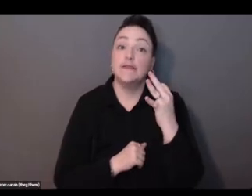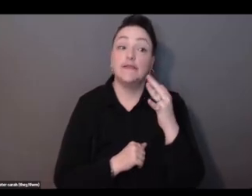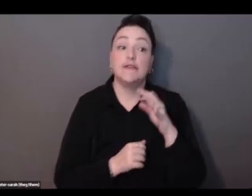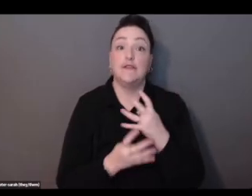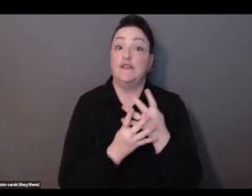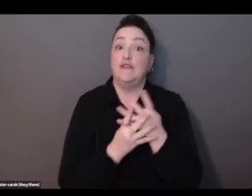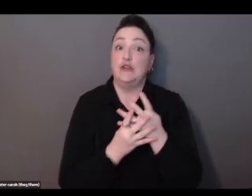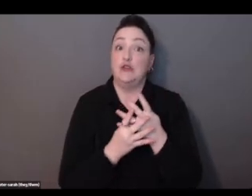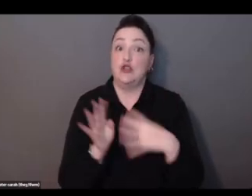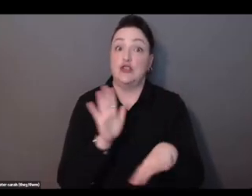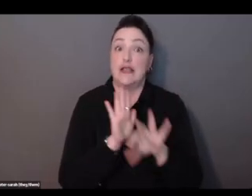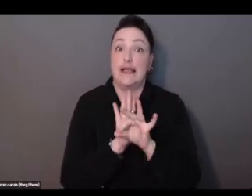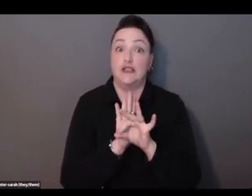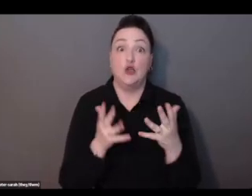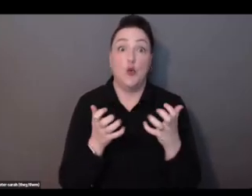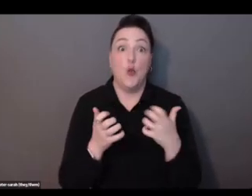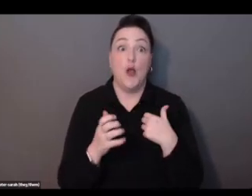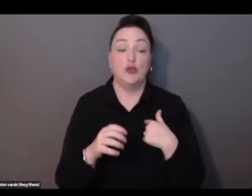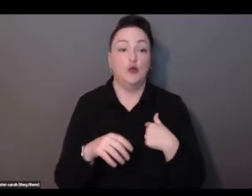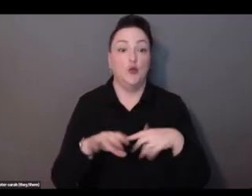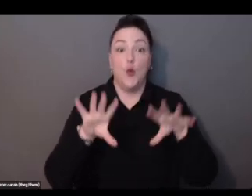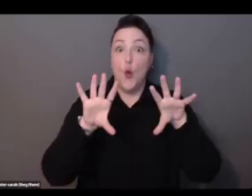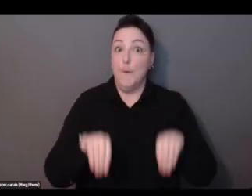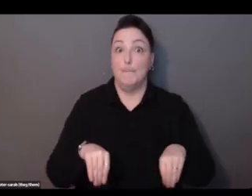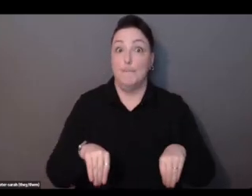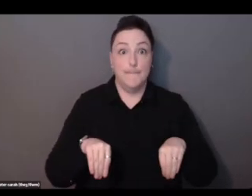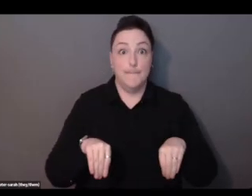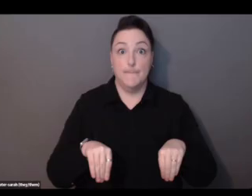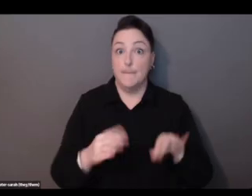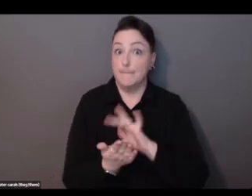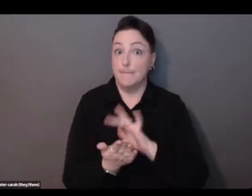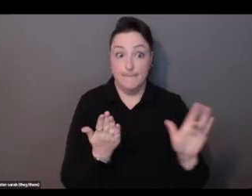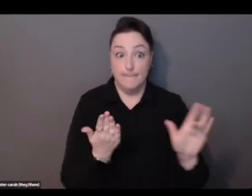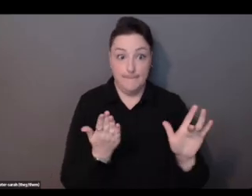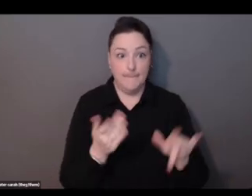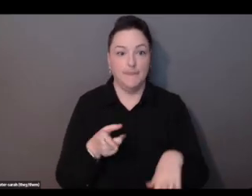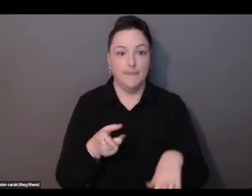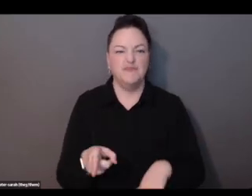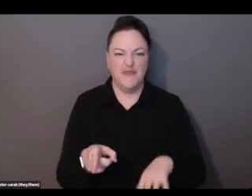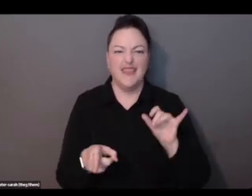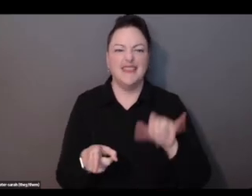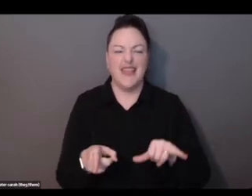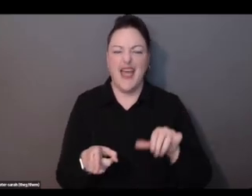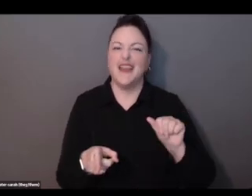there's an arrow that is labeled clear selections. This will take you back